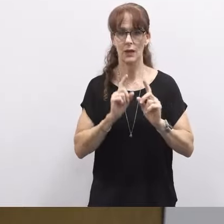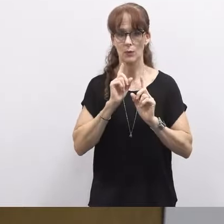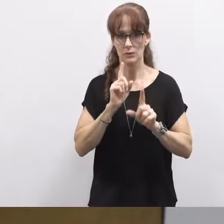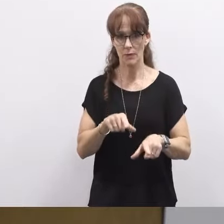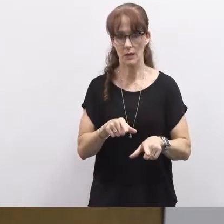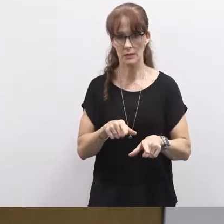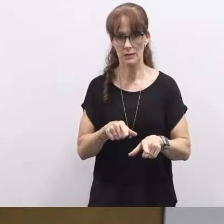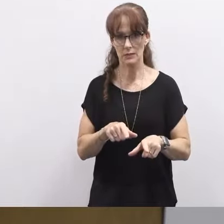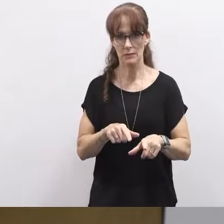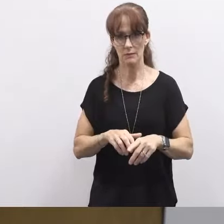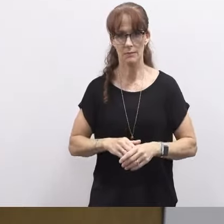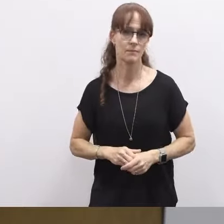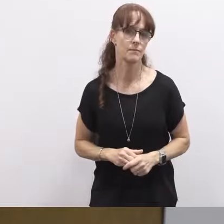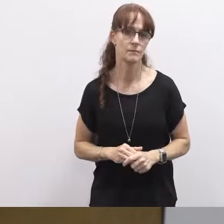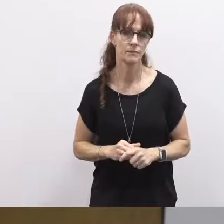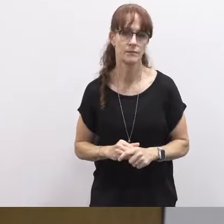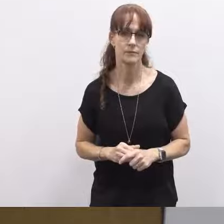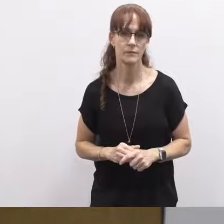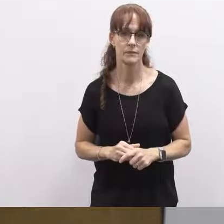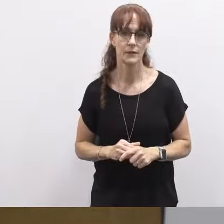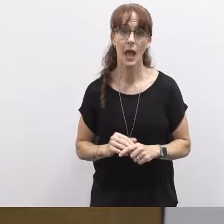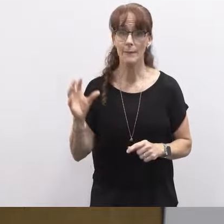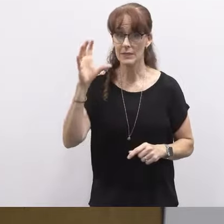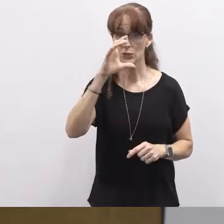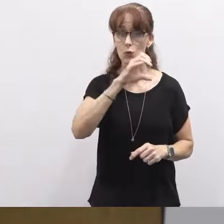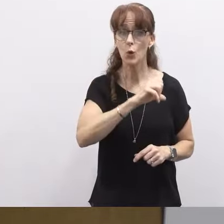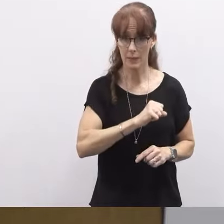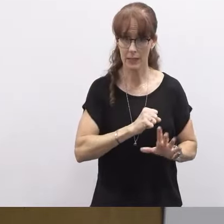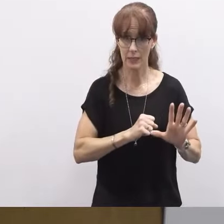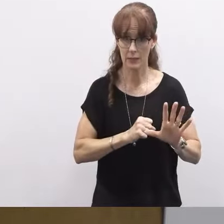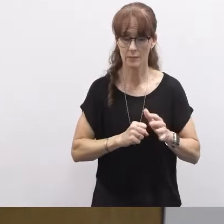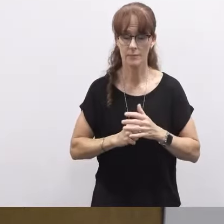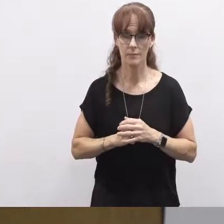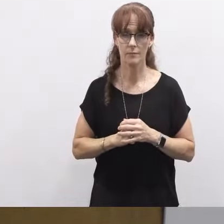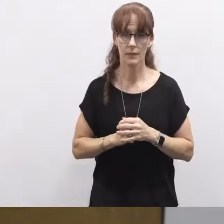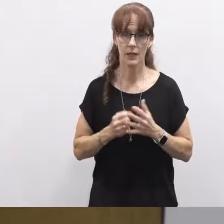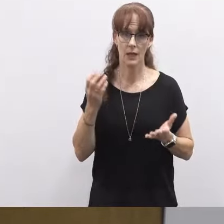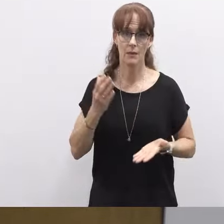Now I am making some assumptions here. It could have been translated,